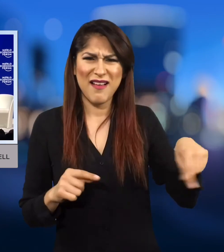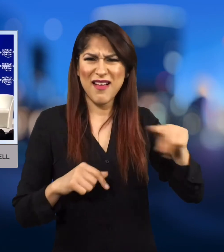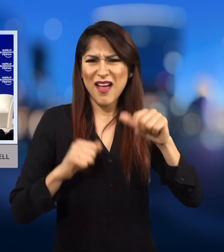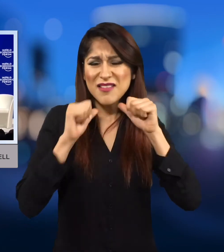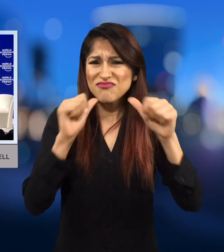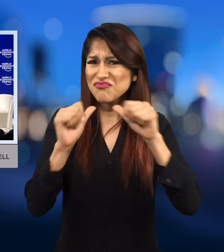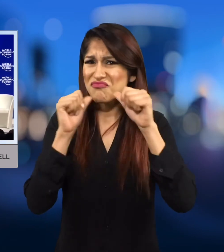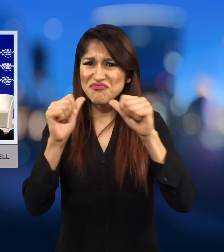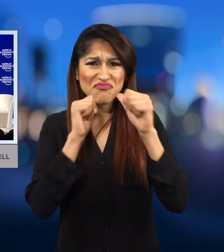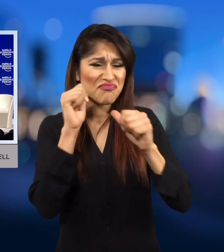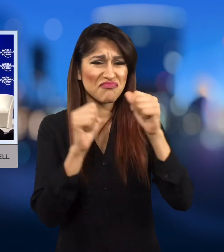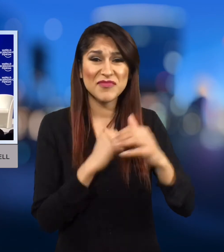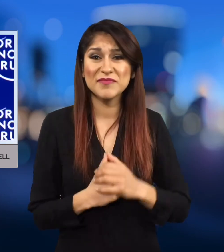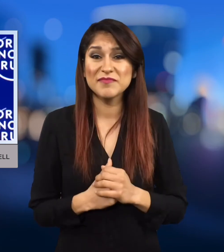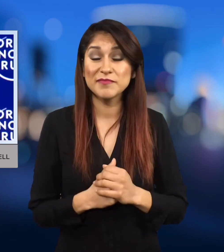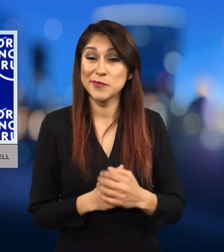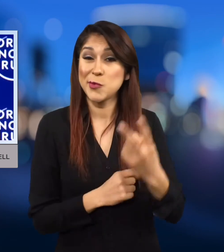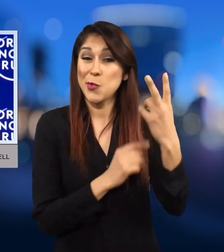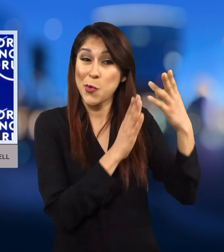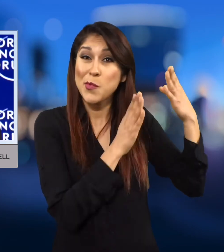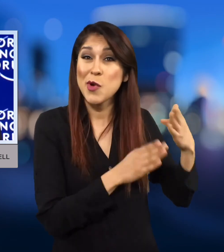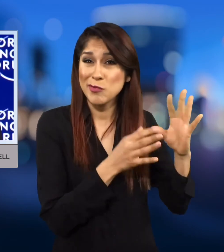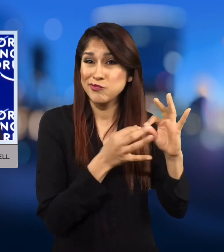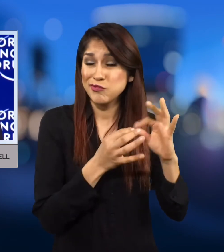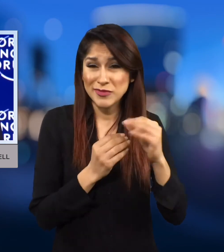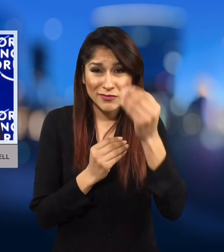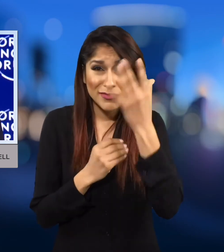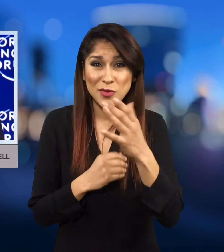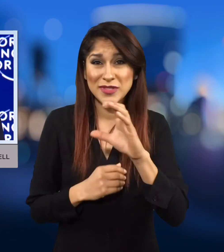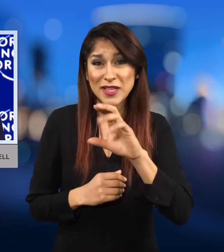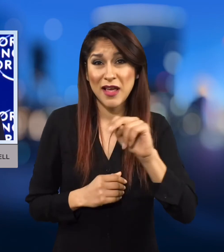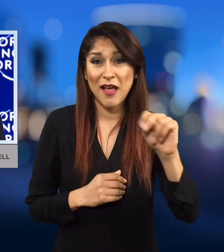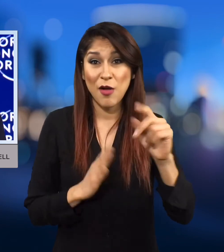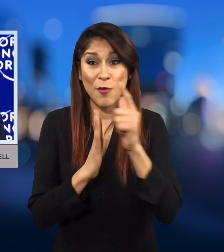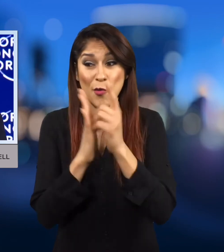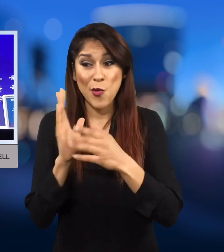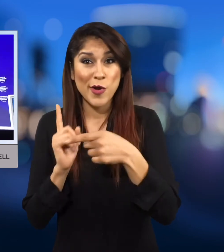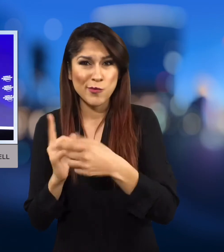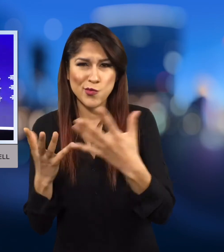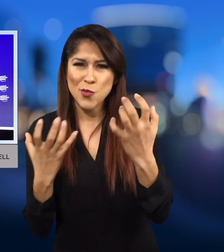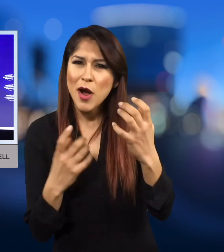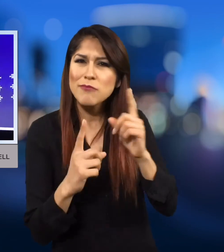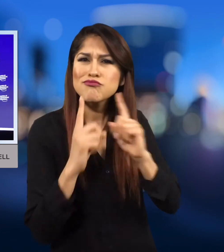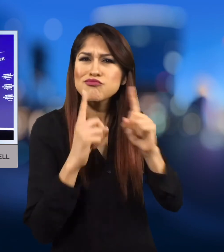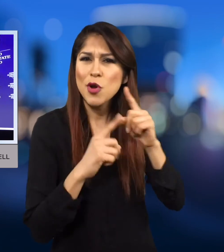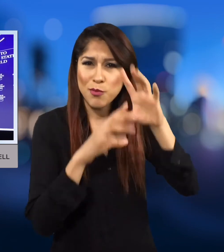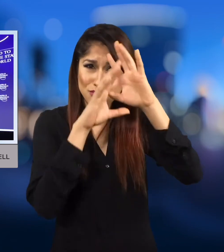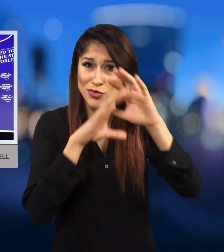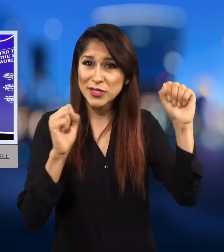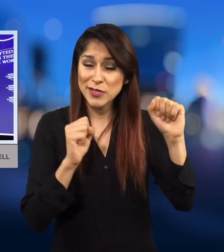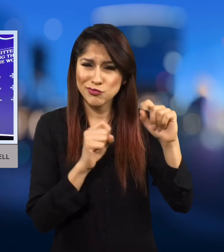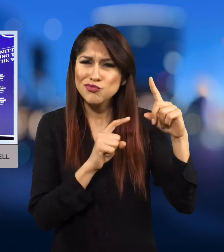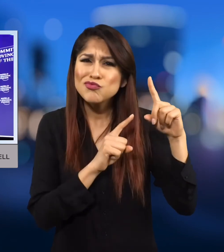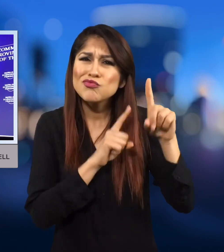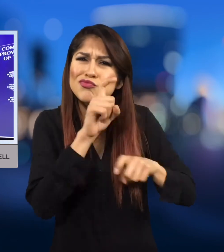firing Mueller. Two sources tell CNN Mueller now wants to interview the president as part of his Russia